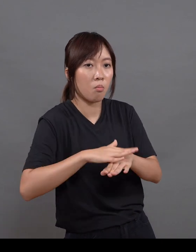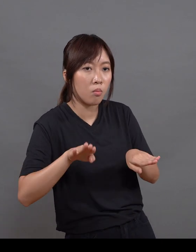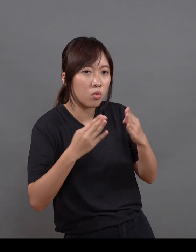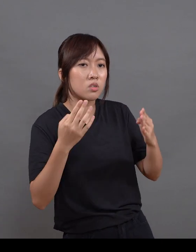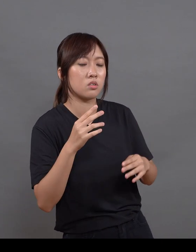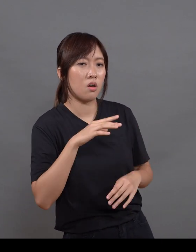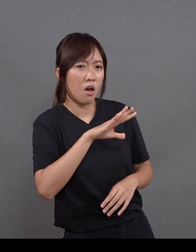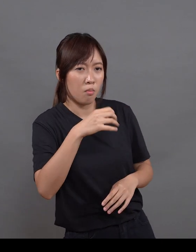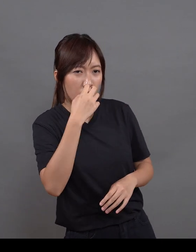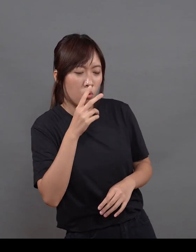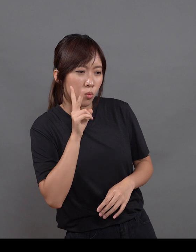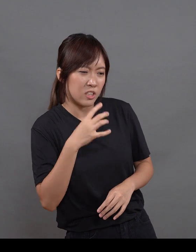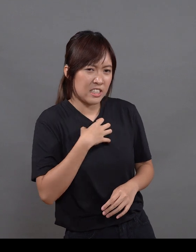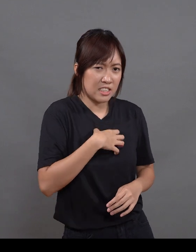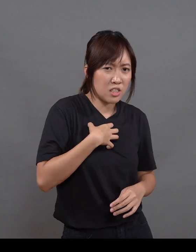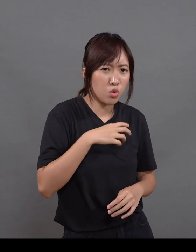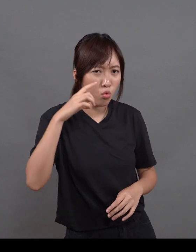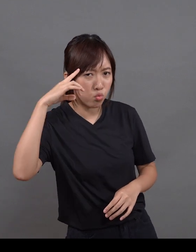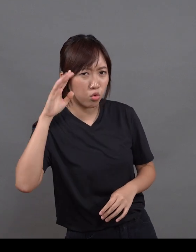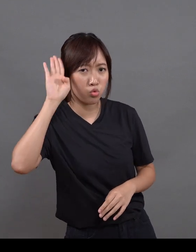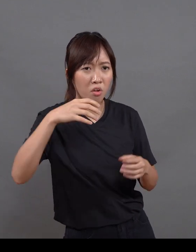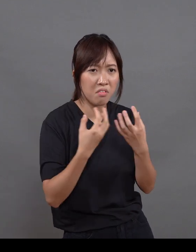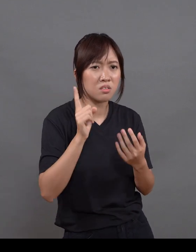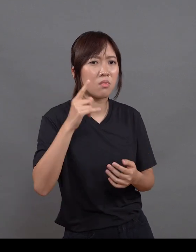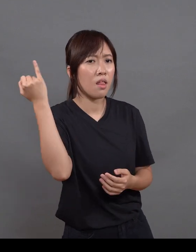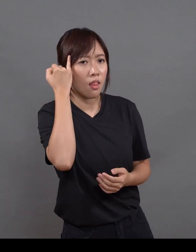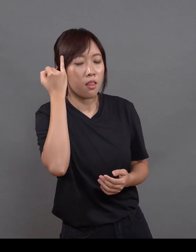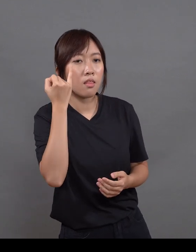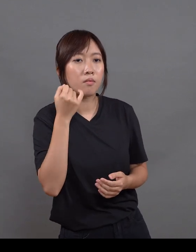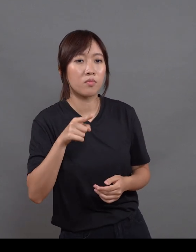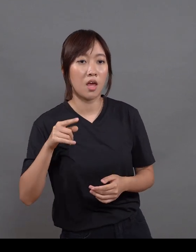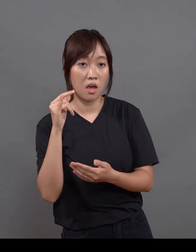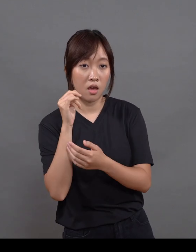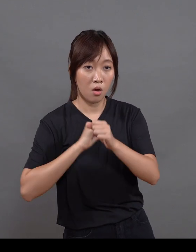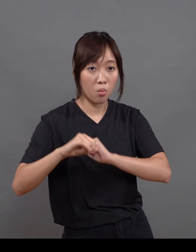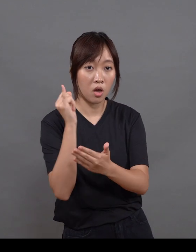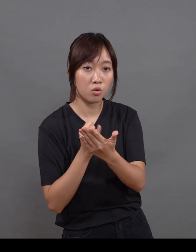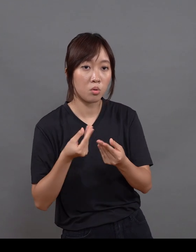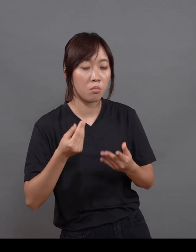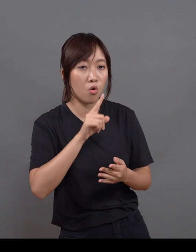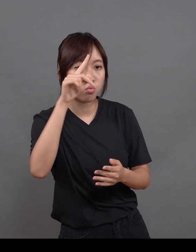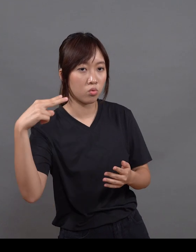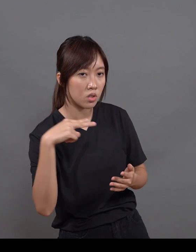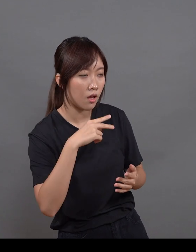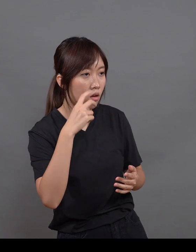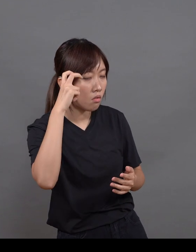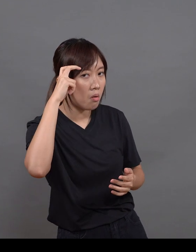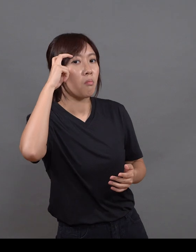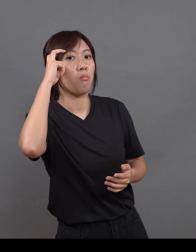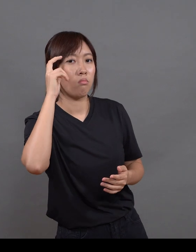Hong Kong was in a state of unease in which people had no idea about their future His performance art was intended to prompt viewers to think about